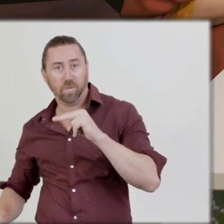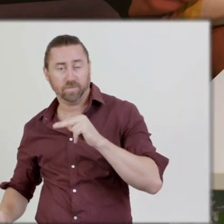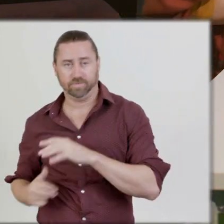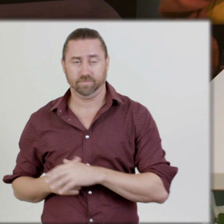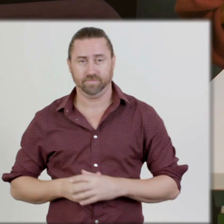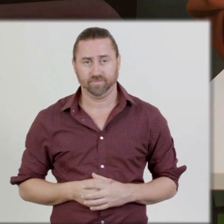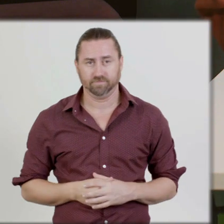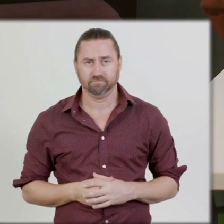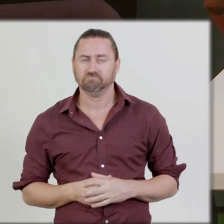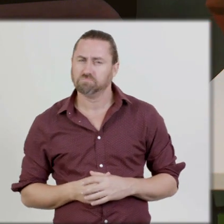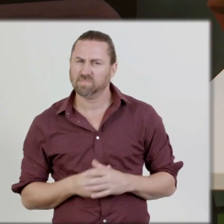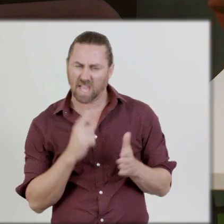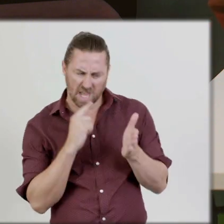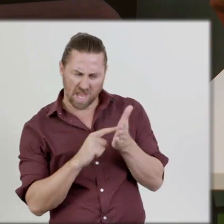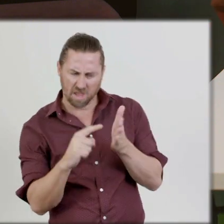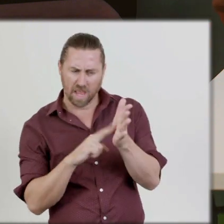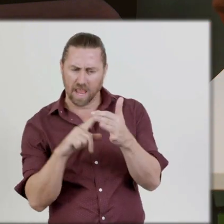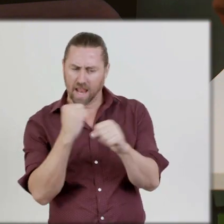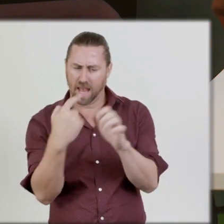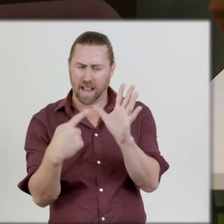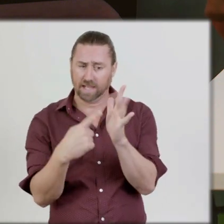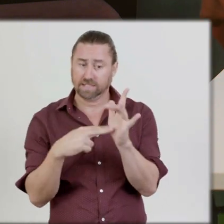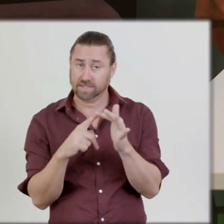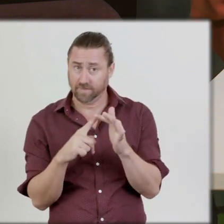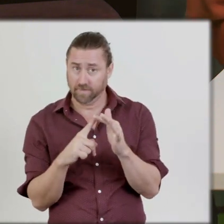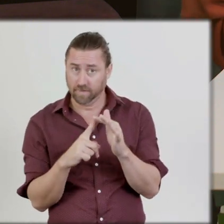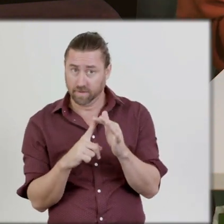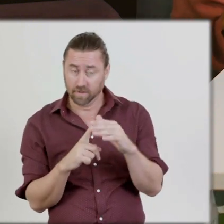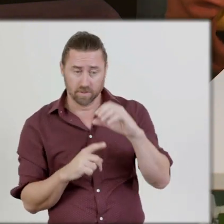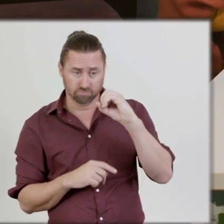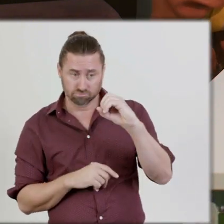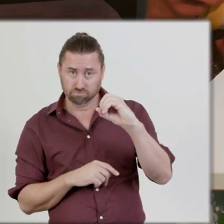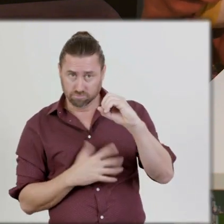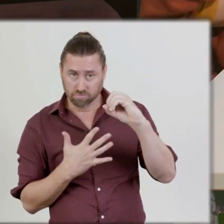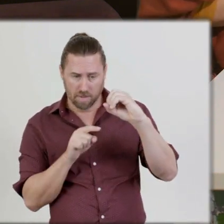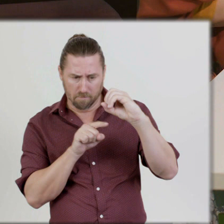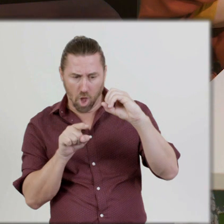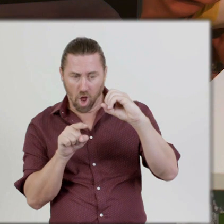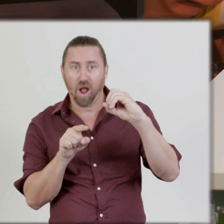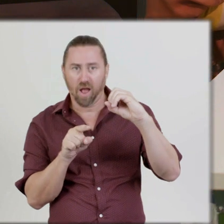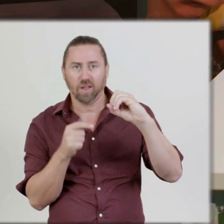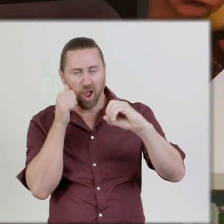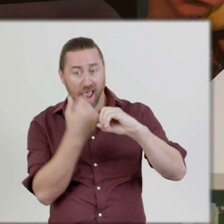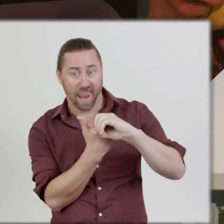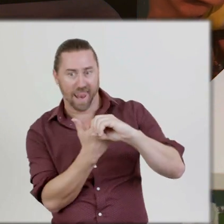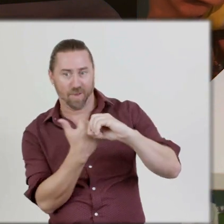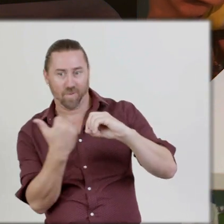Because negative numbers are less than zero, they're placed on the left hand side of zero,